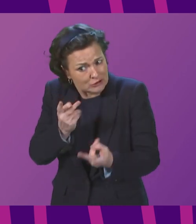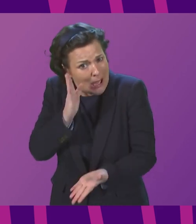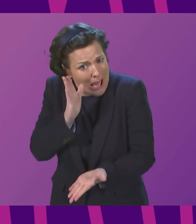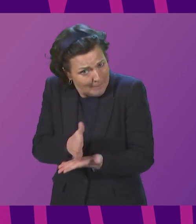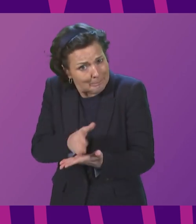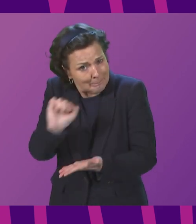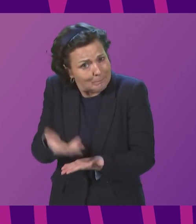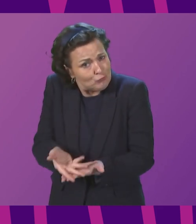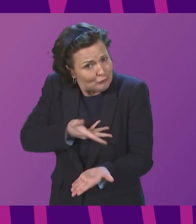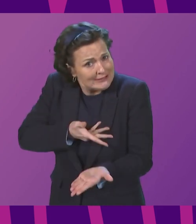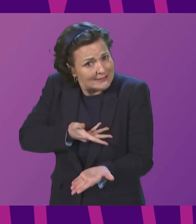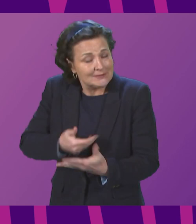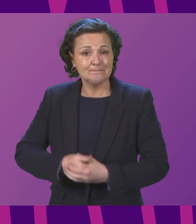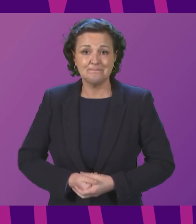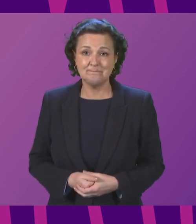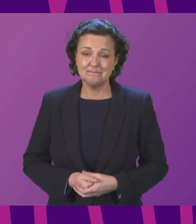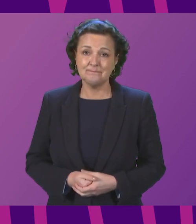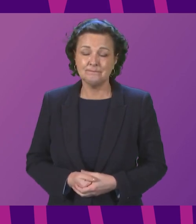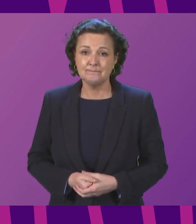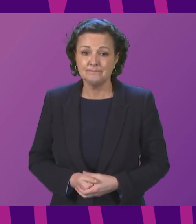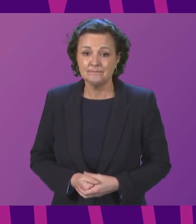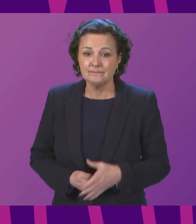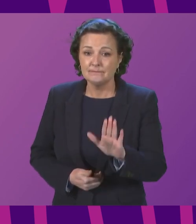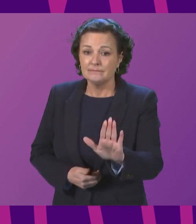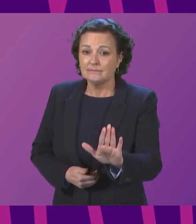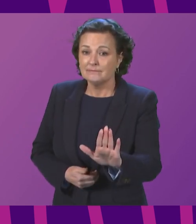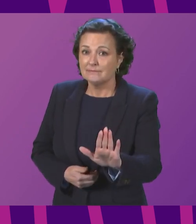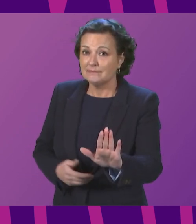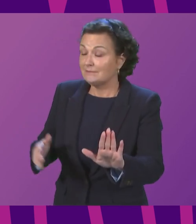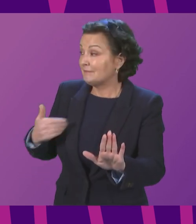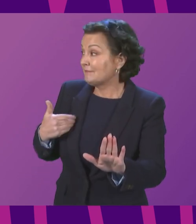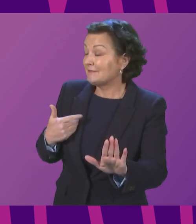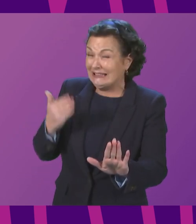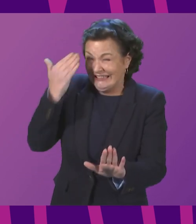First, let me say that I inadvertently misquoted Donald Macaskill last week, when the line